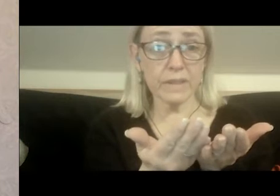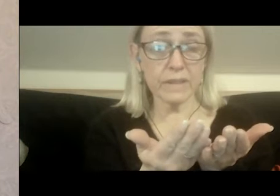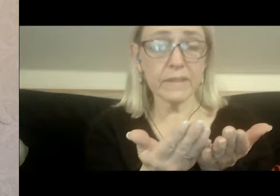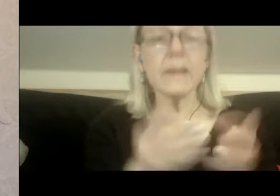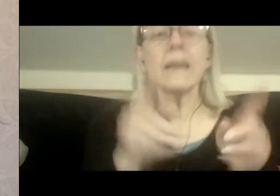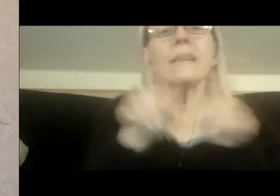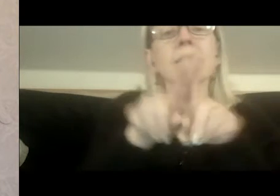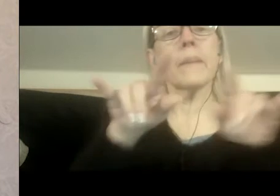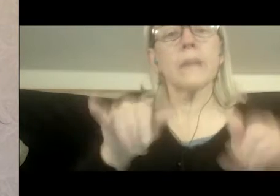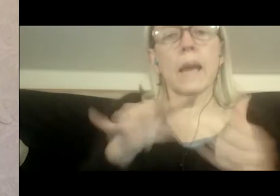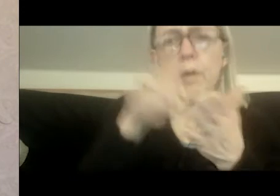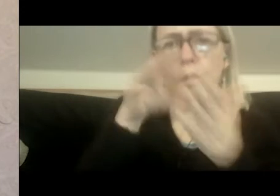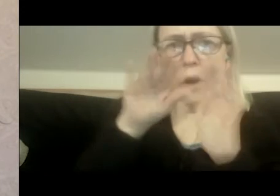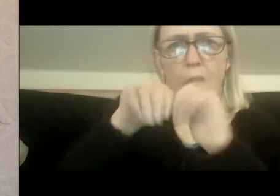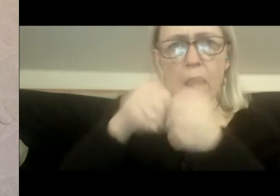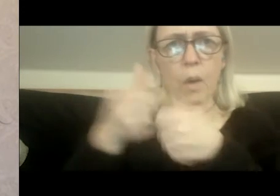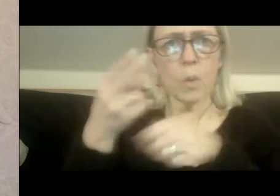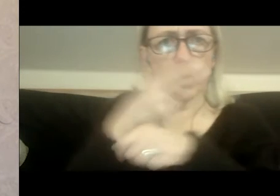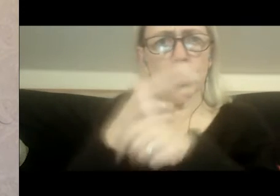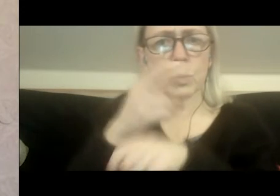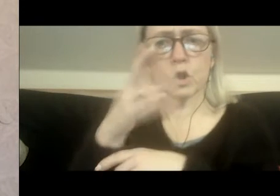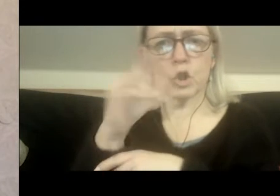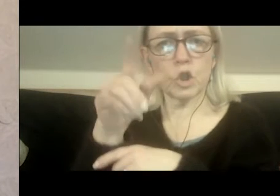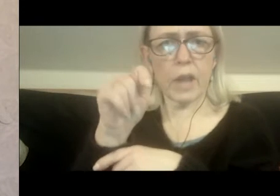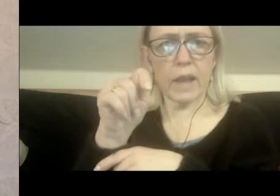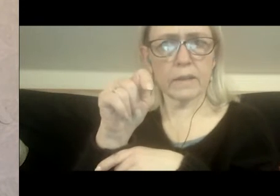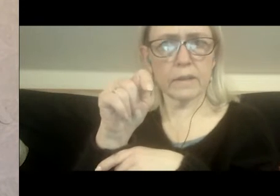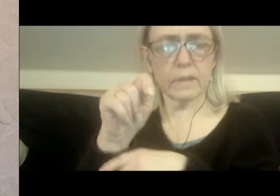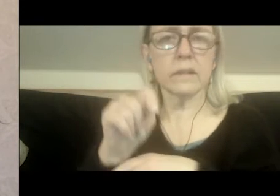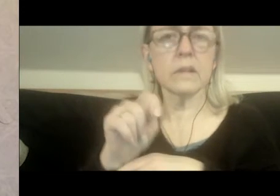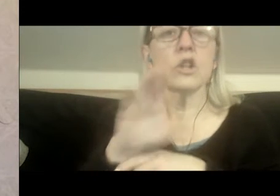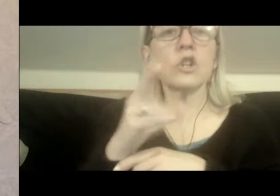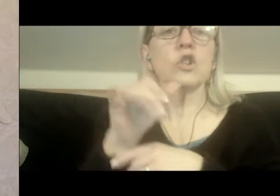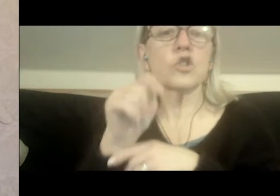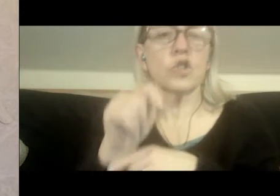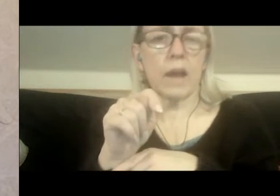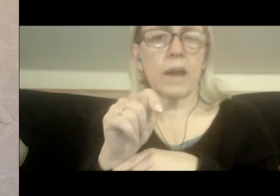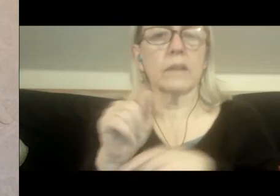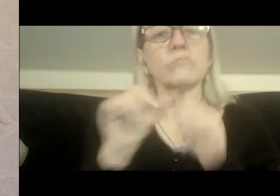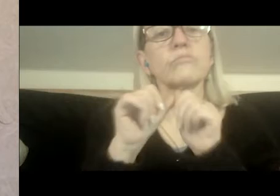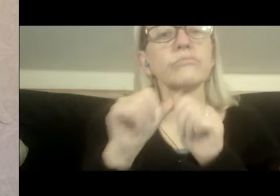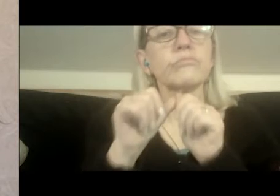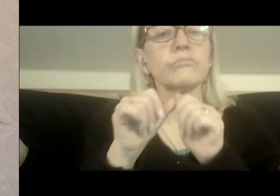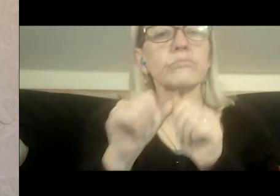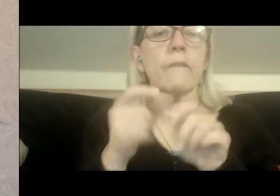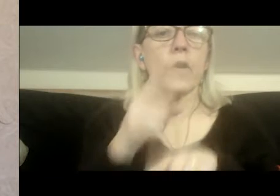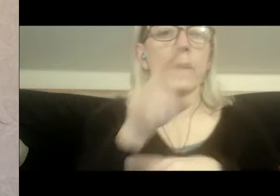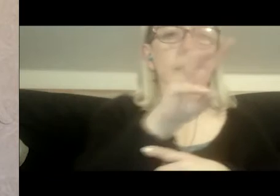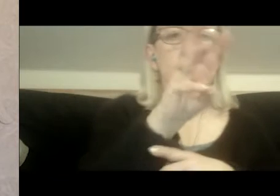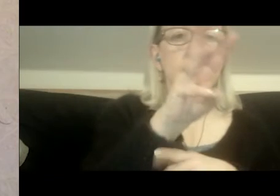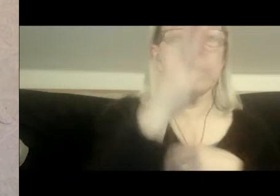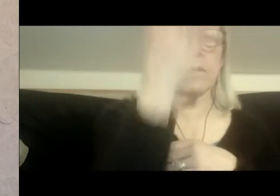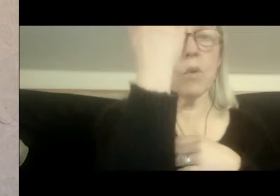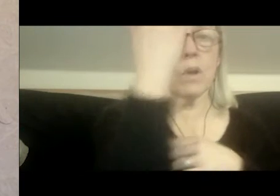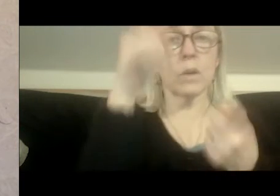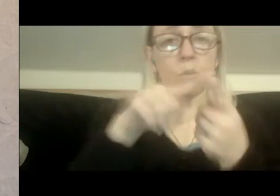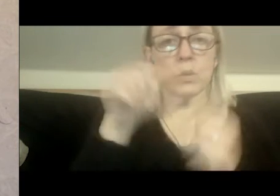The team staffed this online chat service from 6am to 10pm, every day, even on weekends.